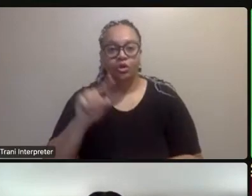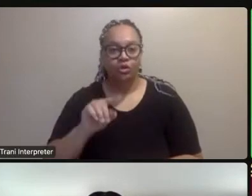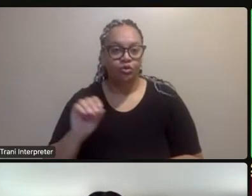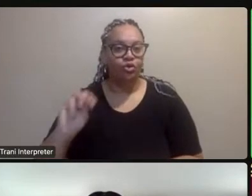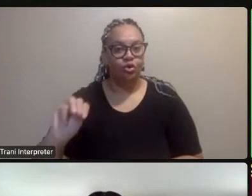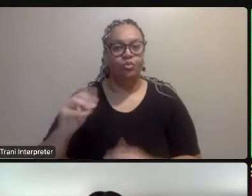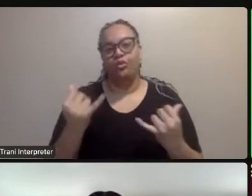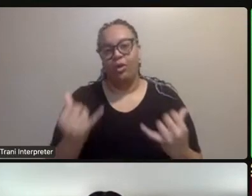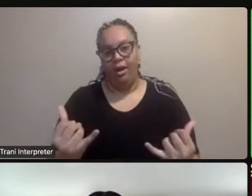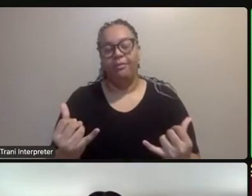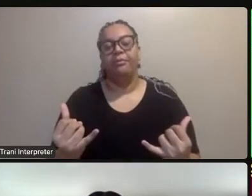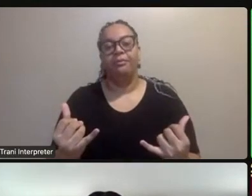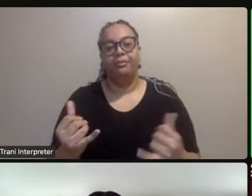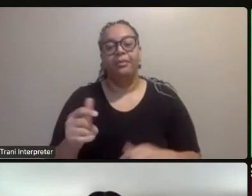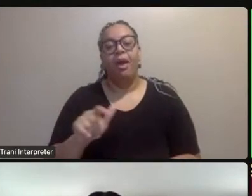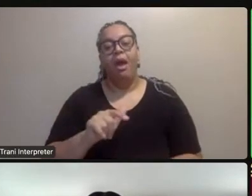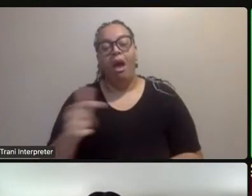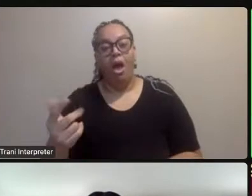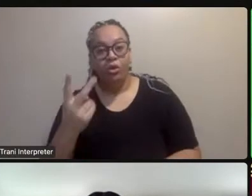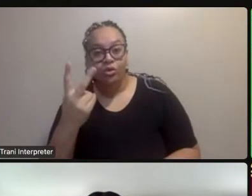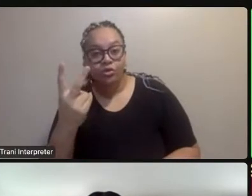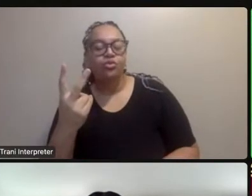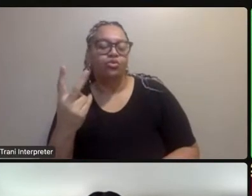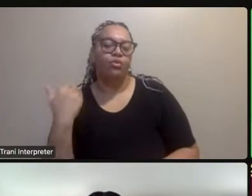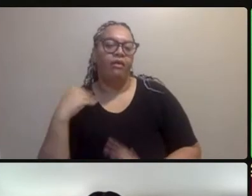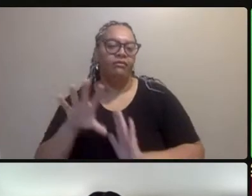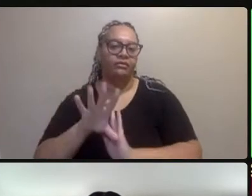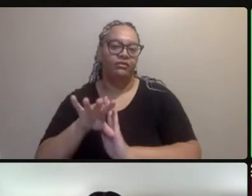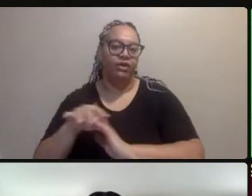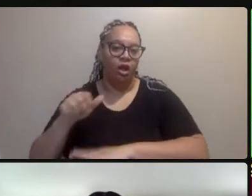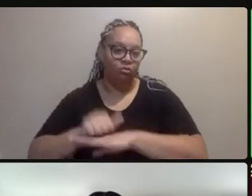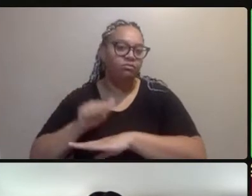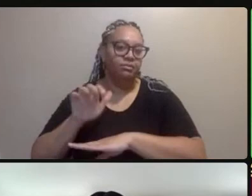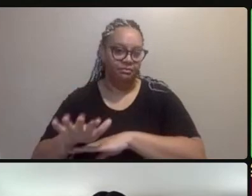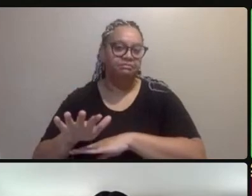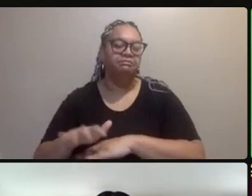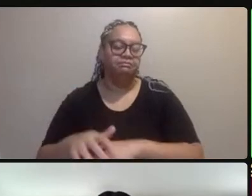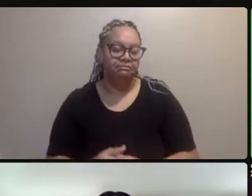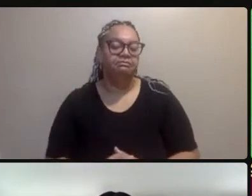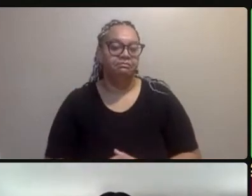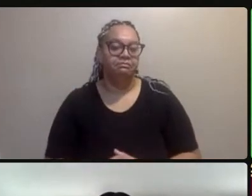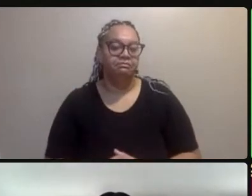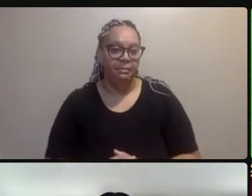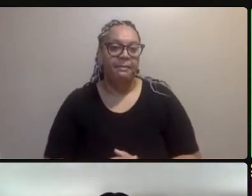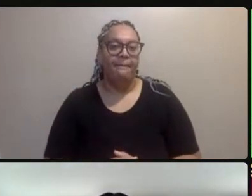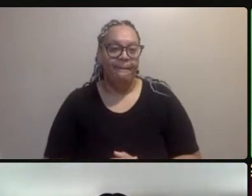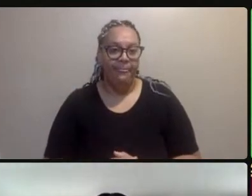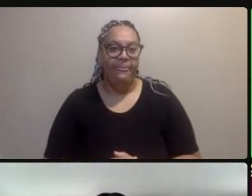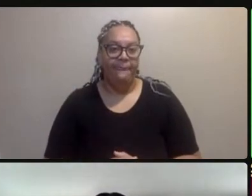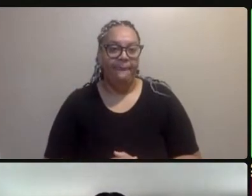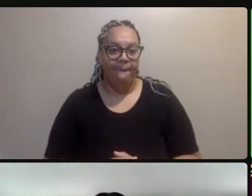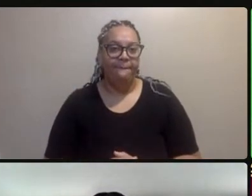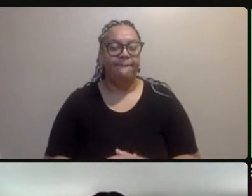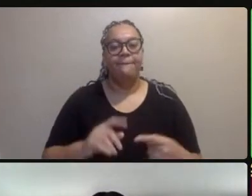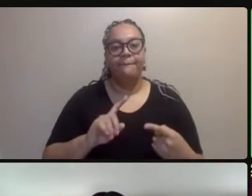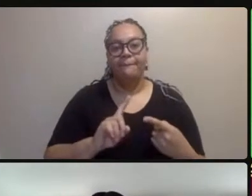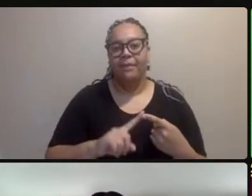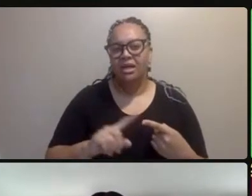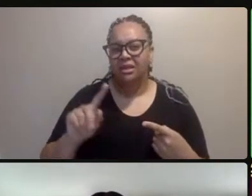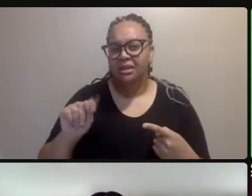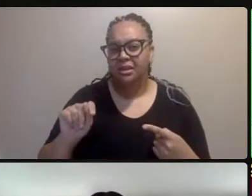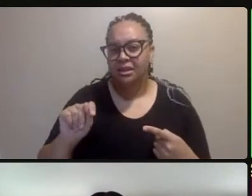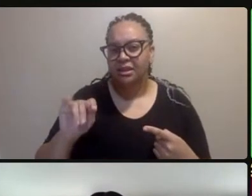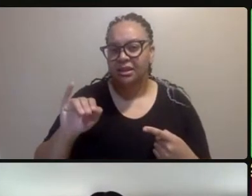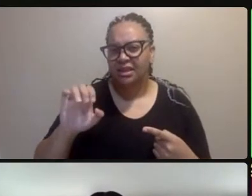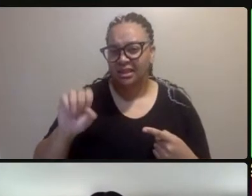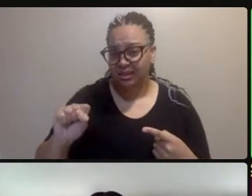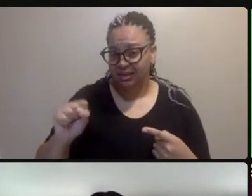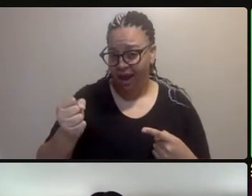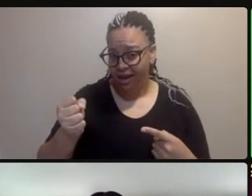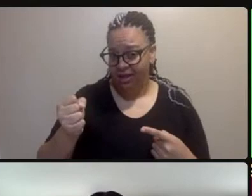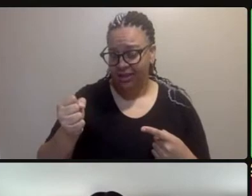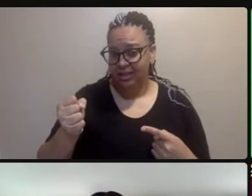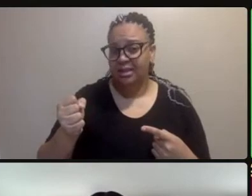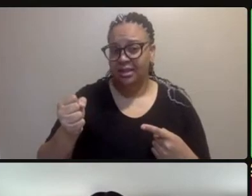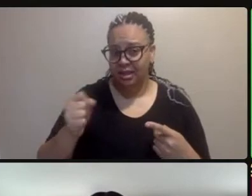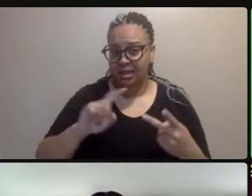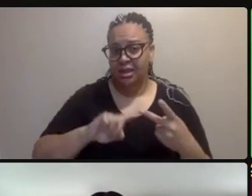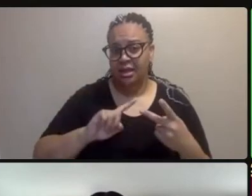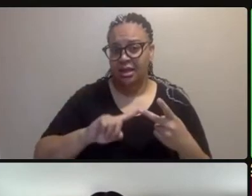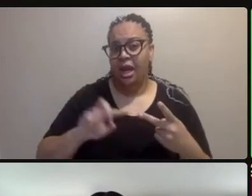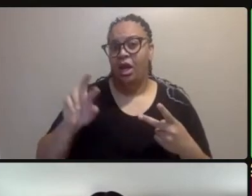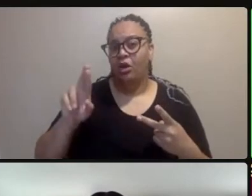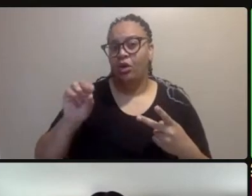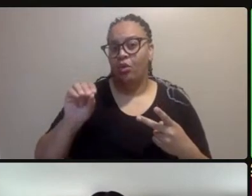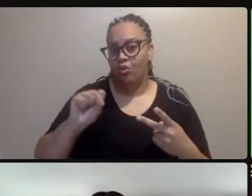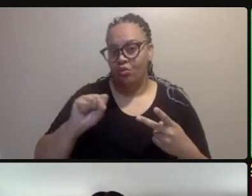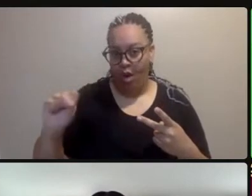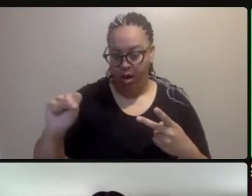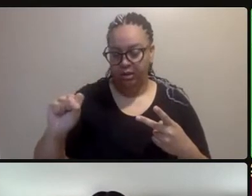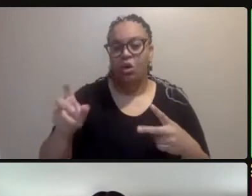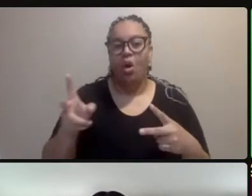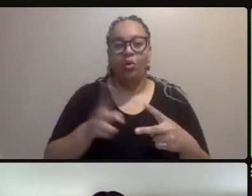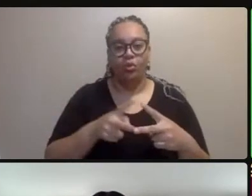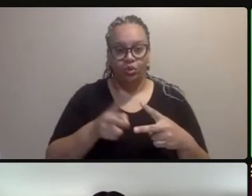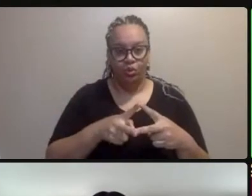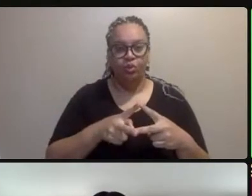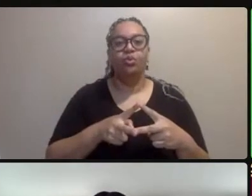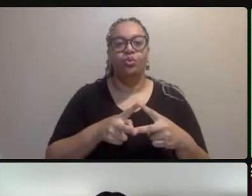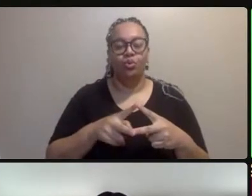INTERVIEWING THE ZOOM TODAY AND